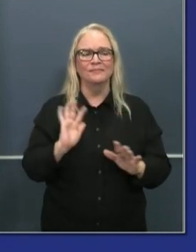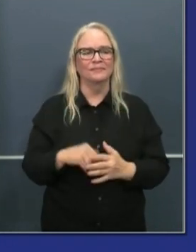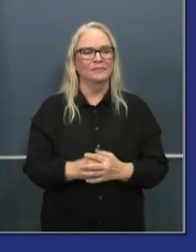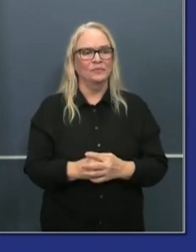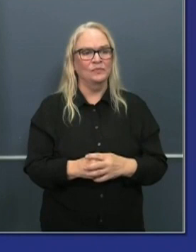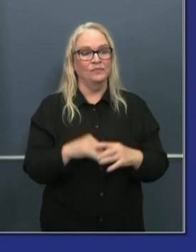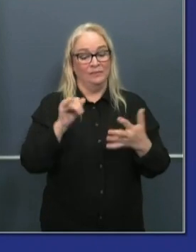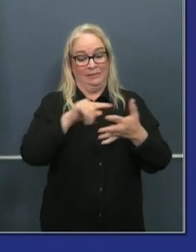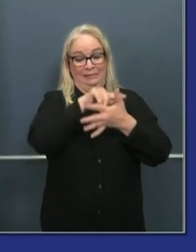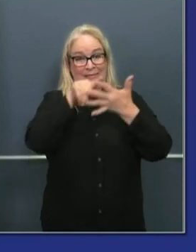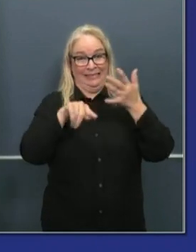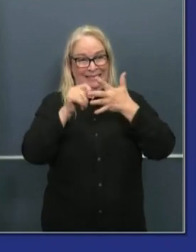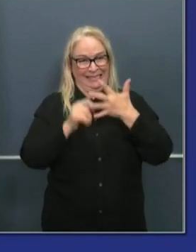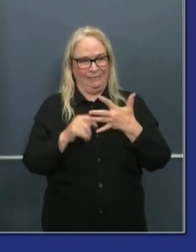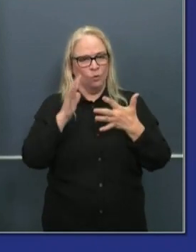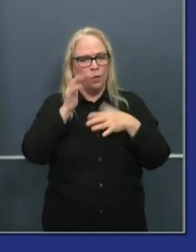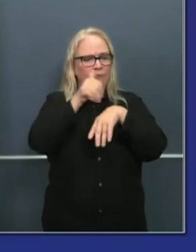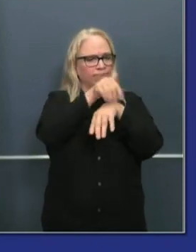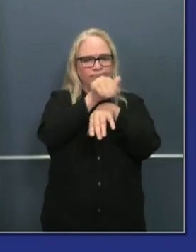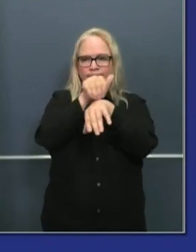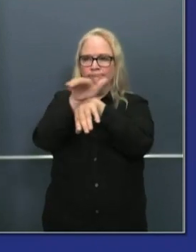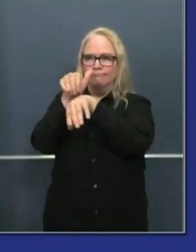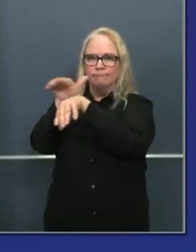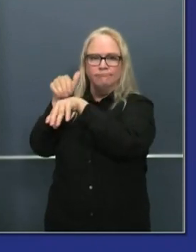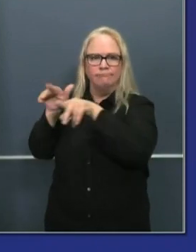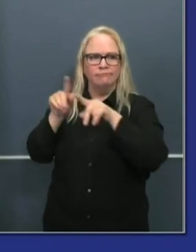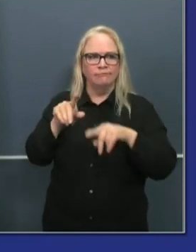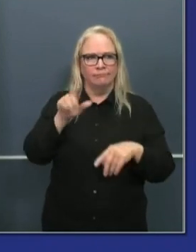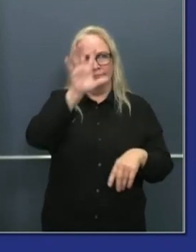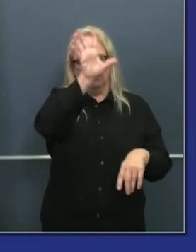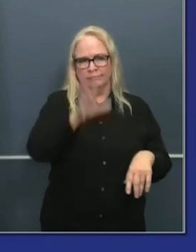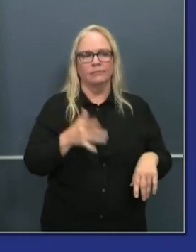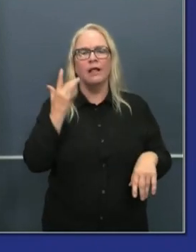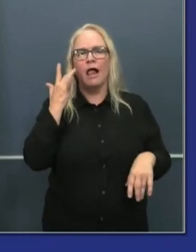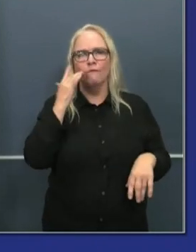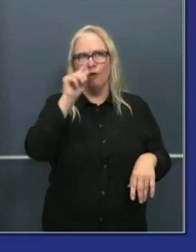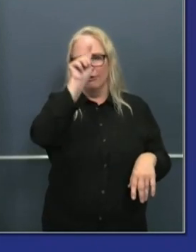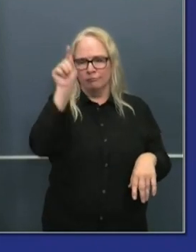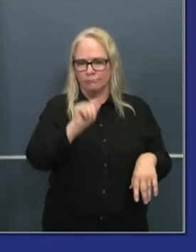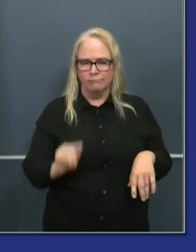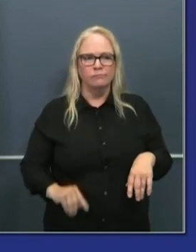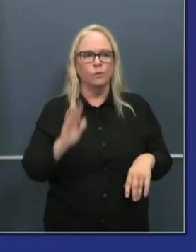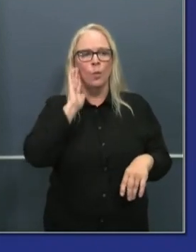FLATTEN THE CURVE, CONTINUING TO KEEP OUR COMMUNITIES SAFE. THESE TEAMS WILL BE DEPLOYED